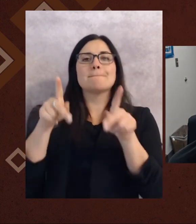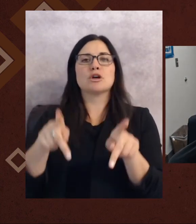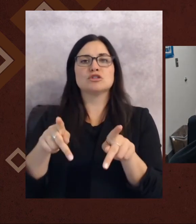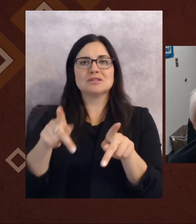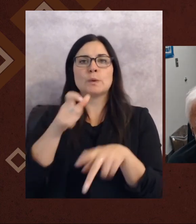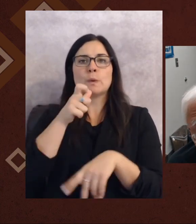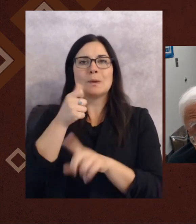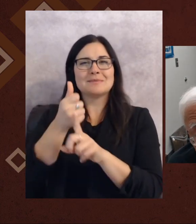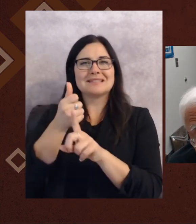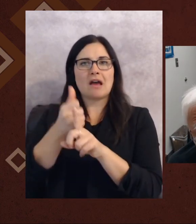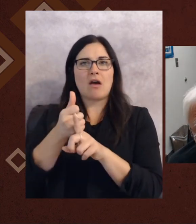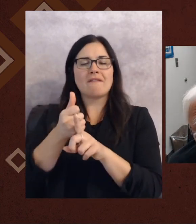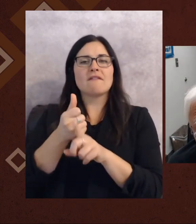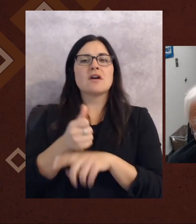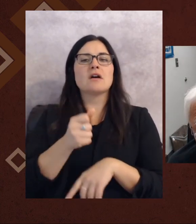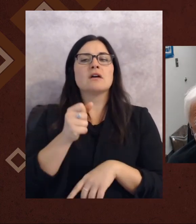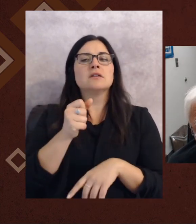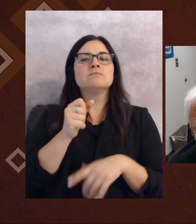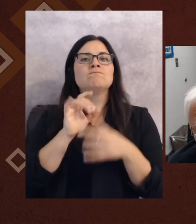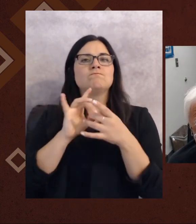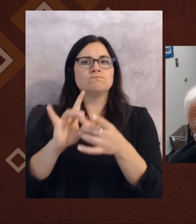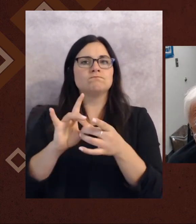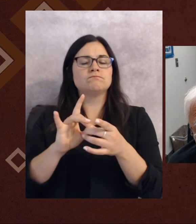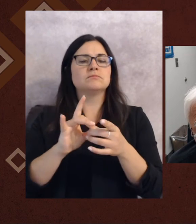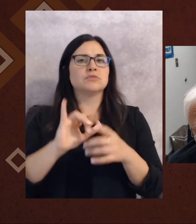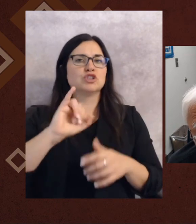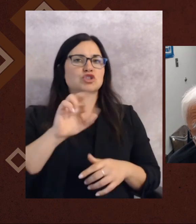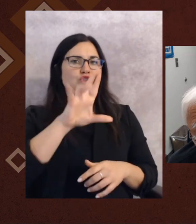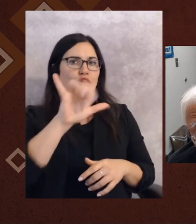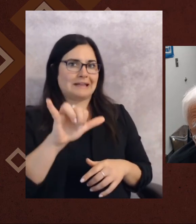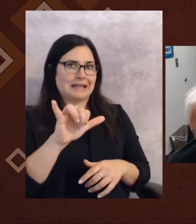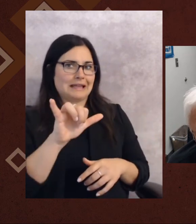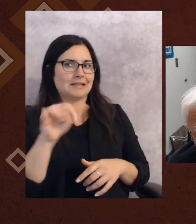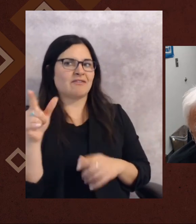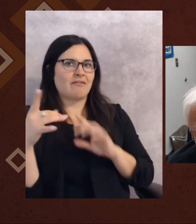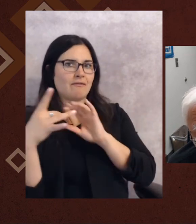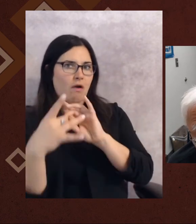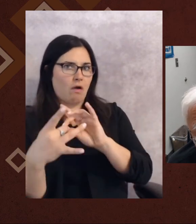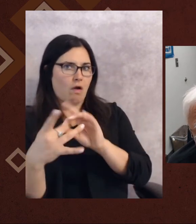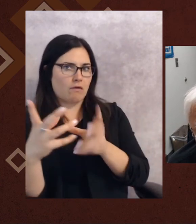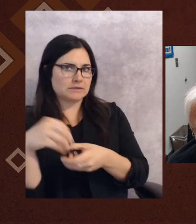OK, or a newspaper reporter. And so by that statement,